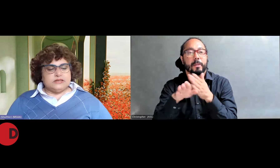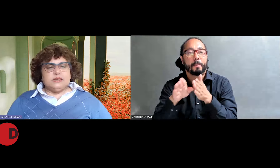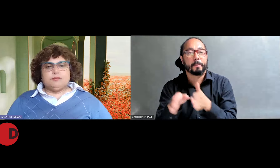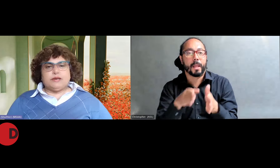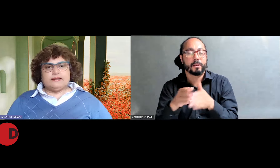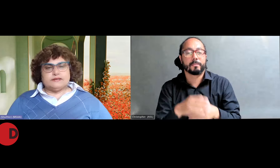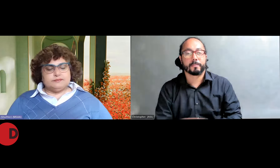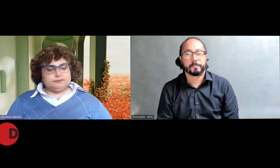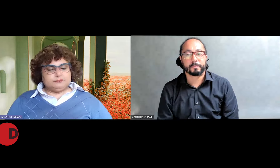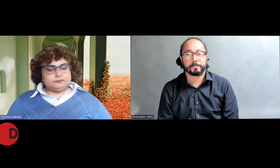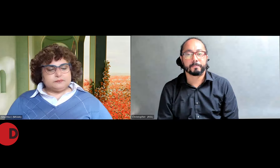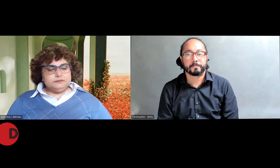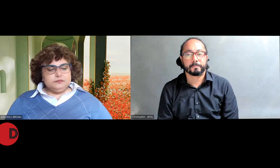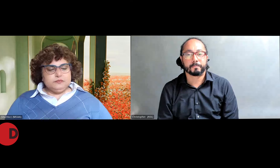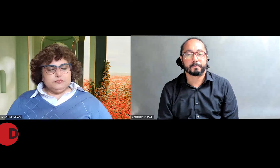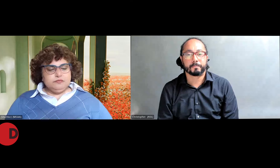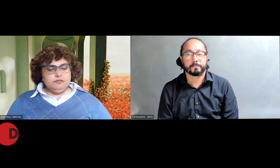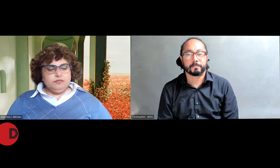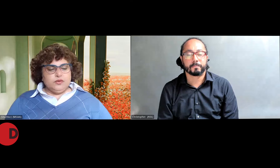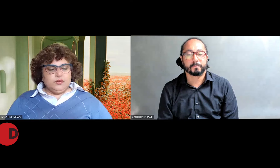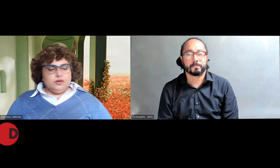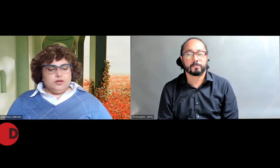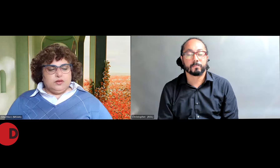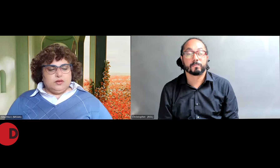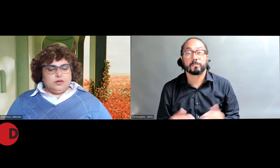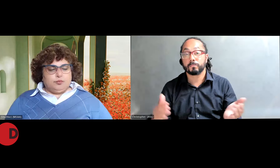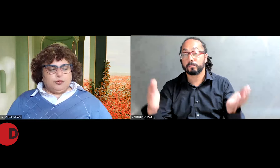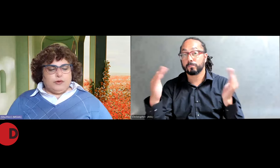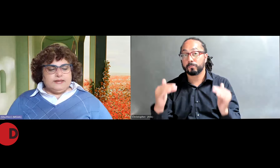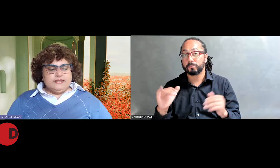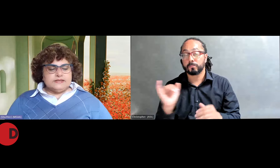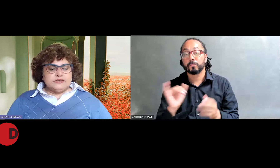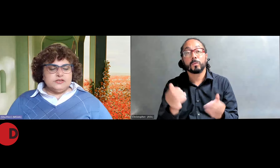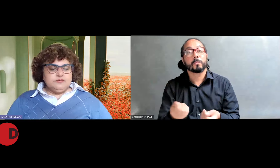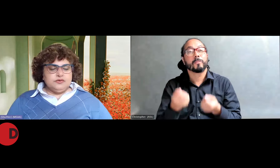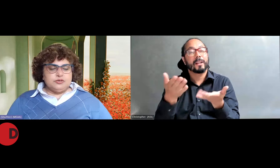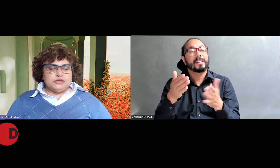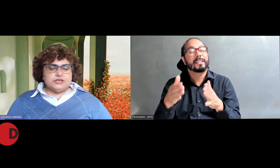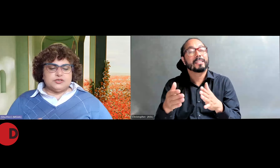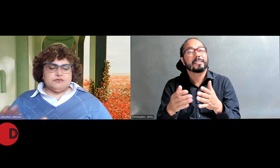accessibility plan. 2) Providing assistive communication devices